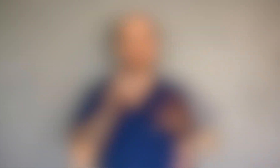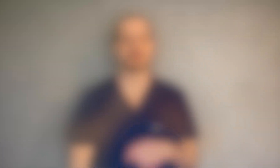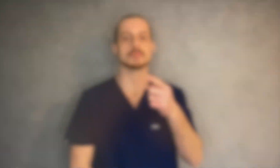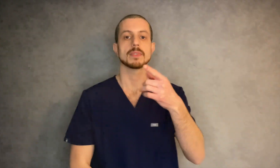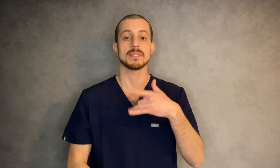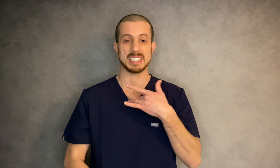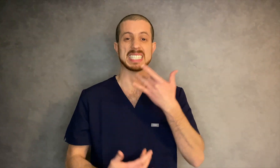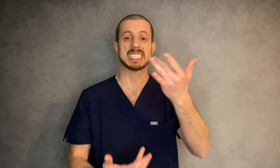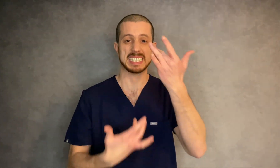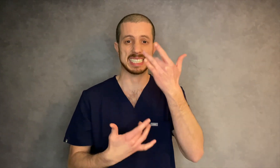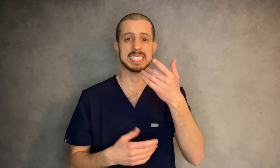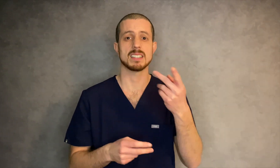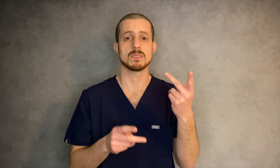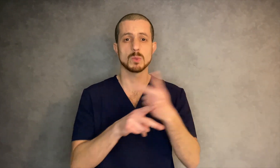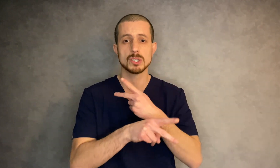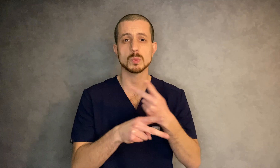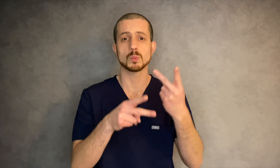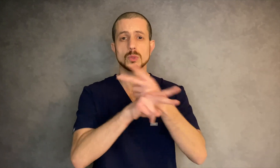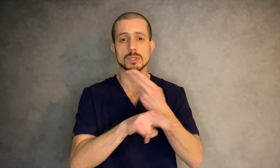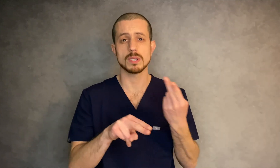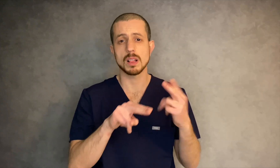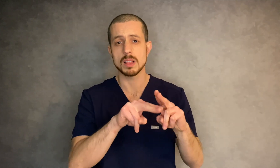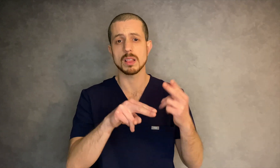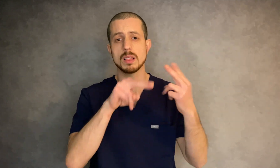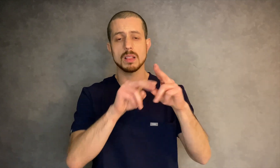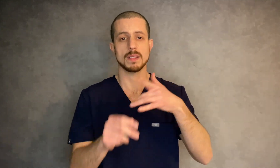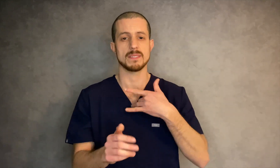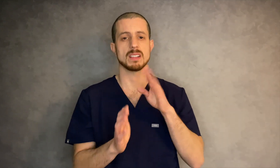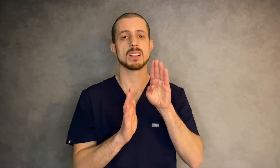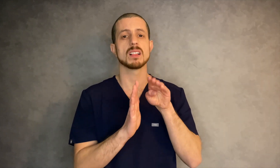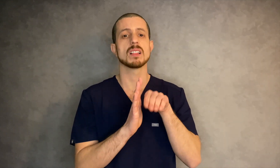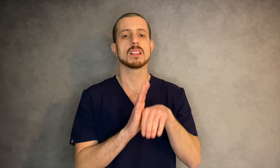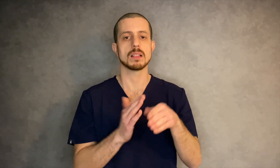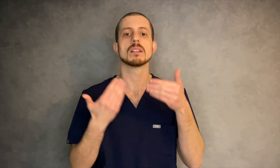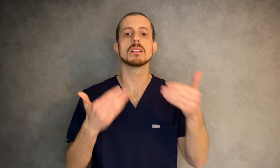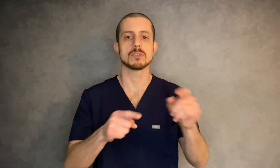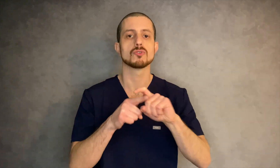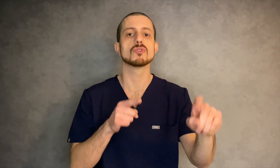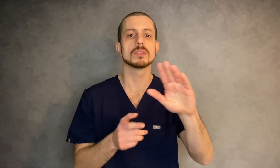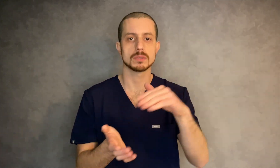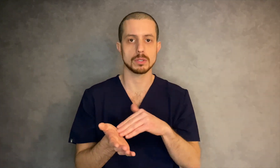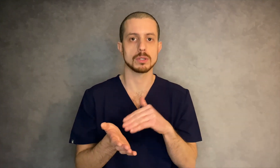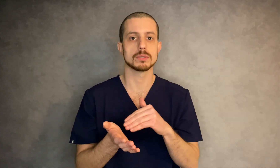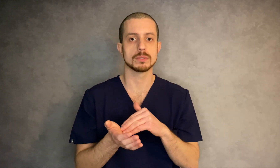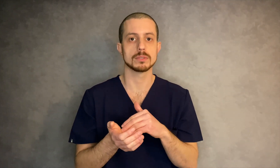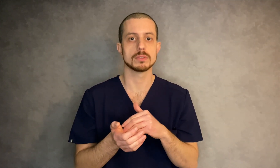If you're sick and feeling worse and worse, and generally feel like your health is declining, you should call your doctor.